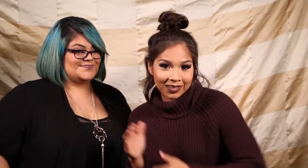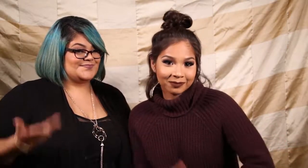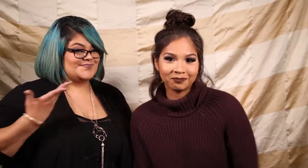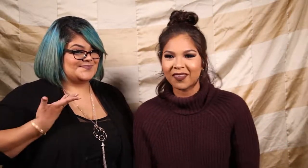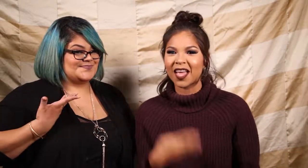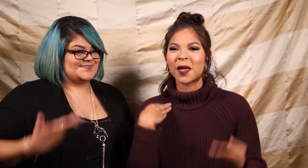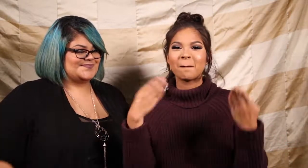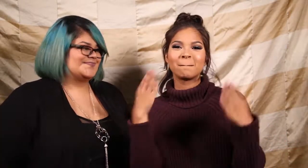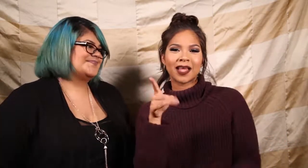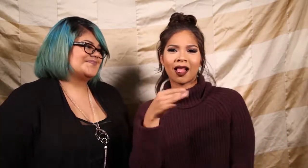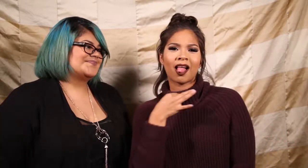i bet you curious where she from